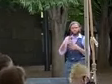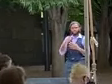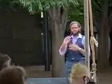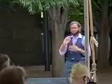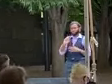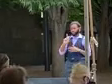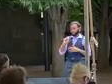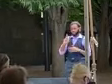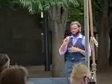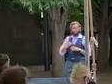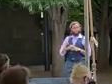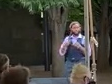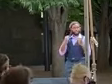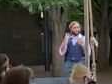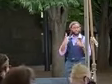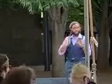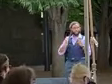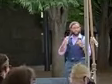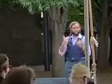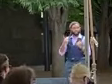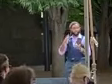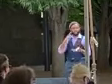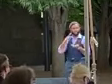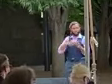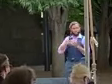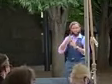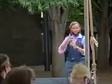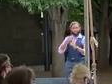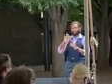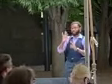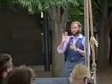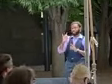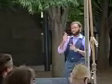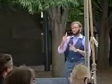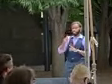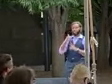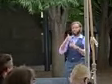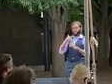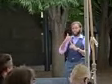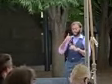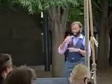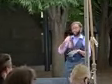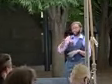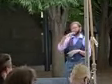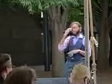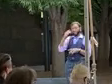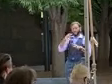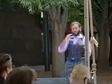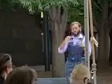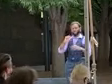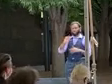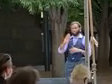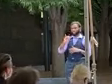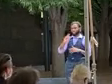Many of you do not know, but FDR had a Black cabinet as well, as Black leaders that helped advise on civil rights.